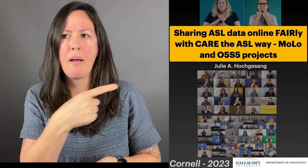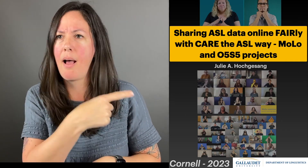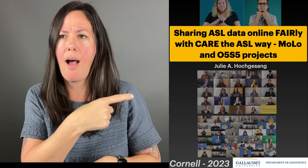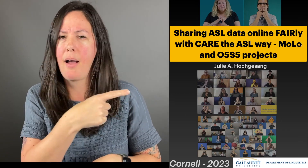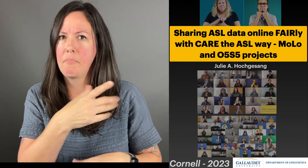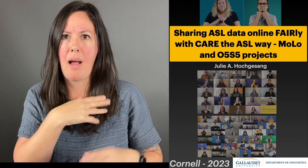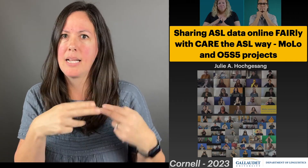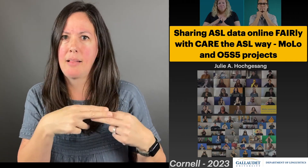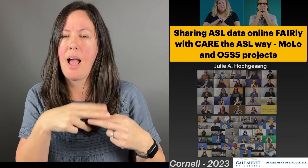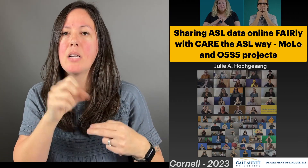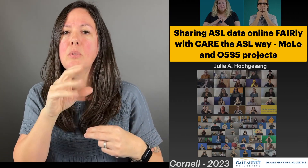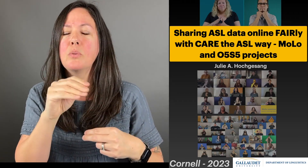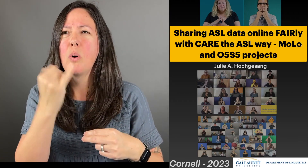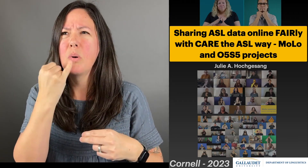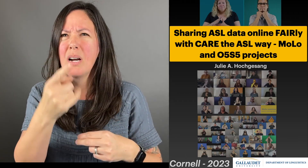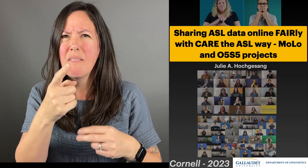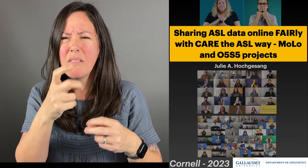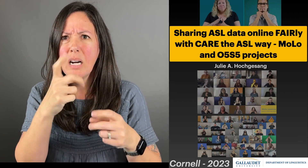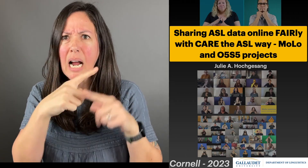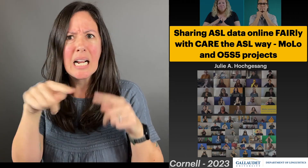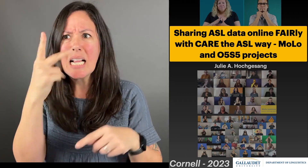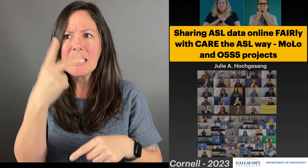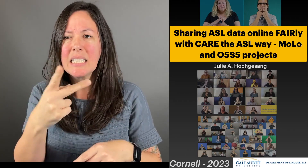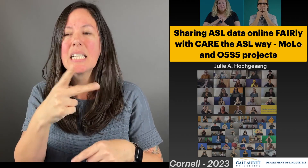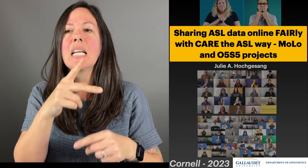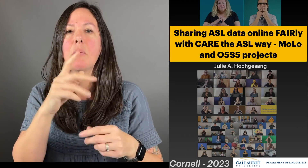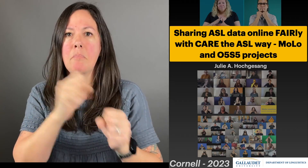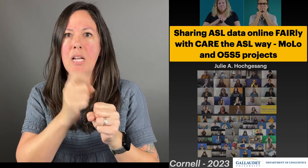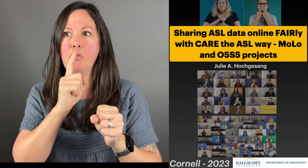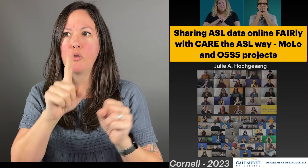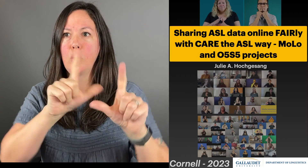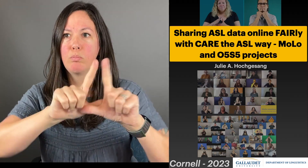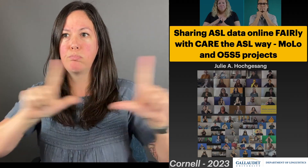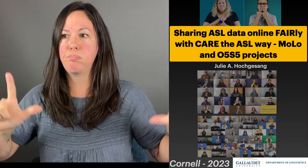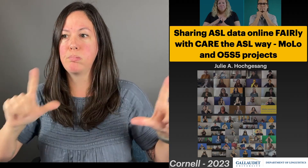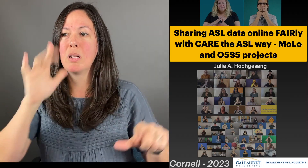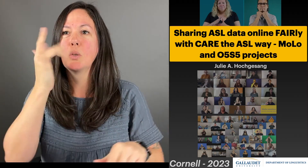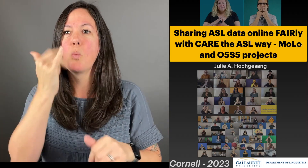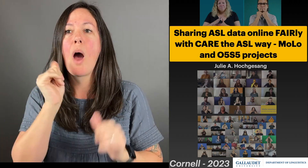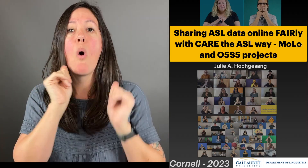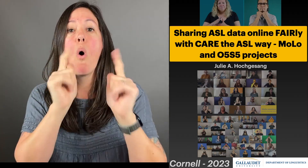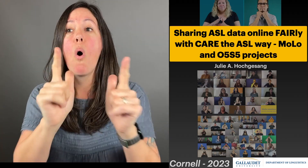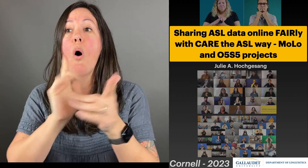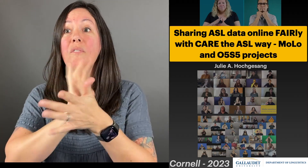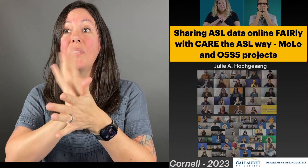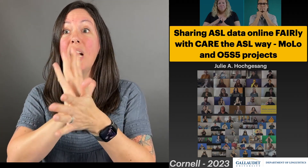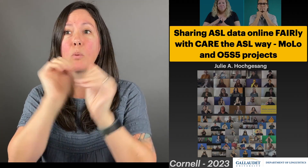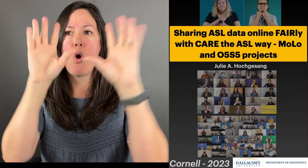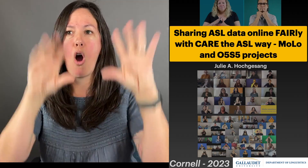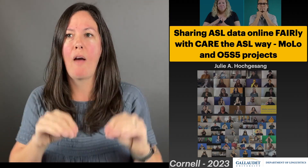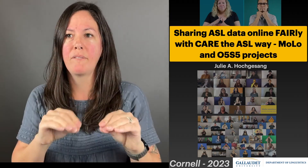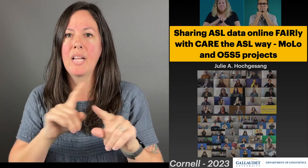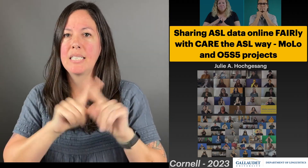screen because the slides are shown on the screen with me now. I will be sharing my screen at some